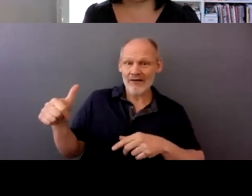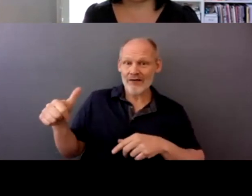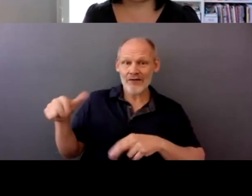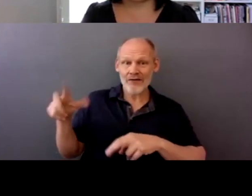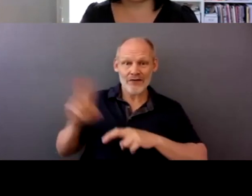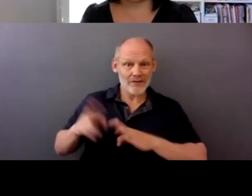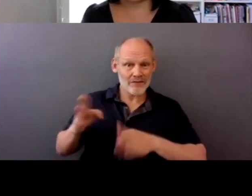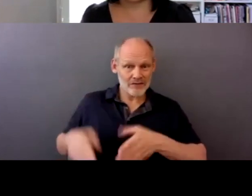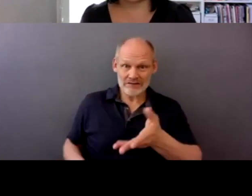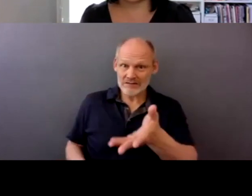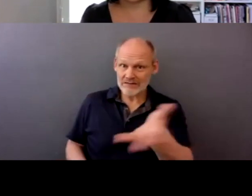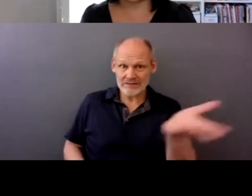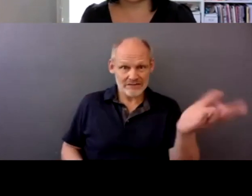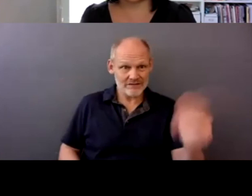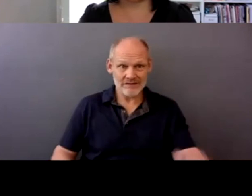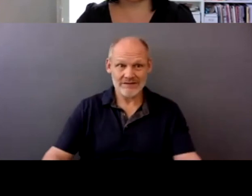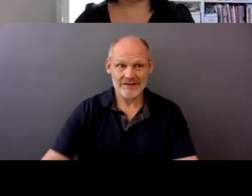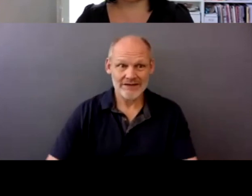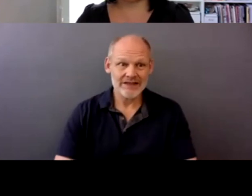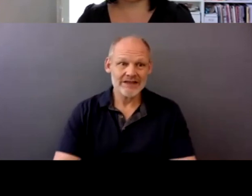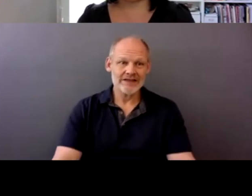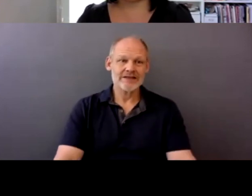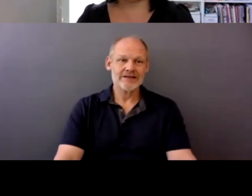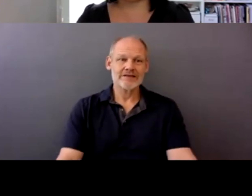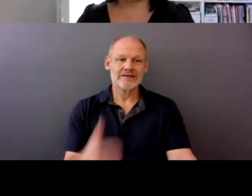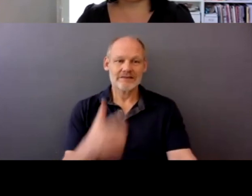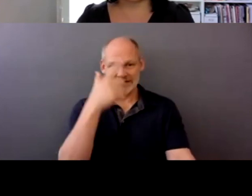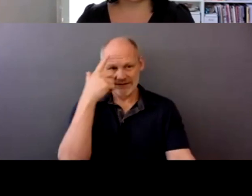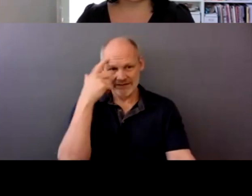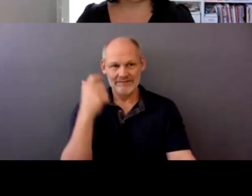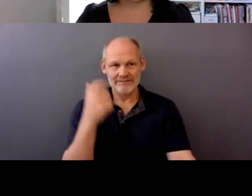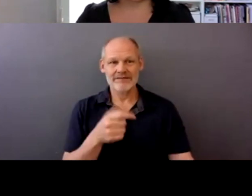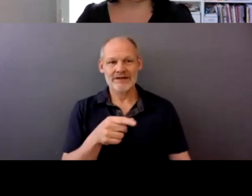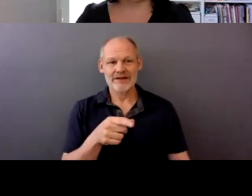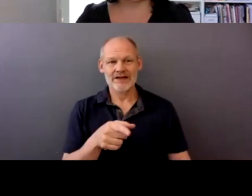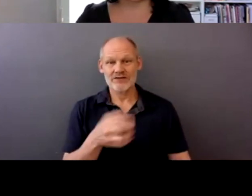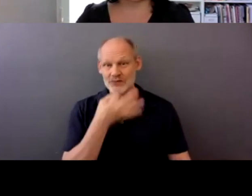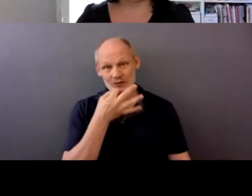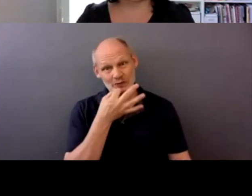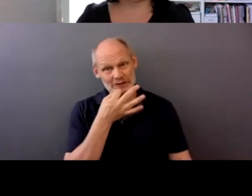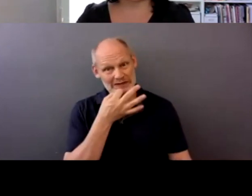the virtual realm along with upcoming reopening of all of our programs in person?